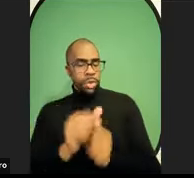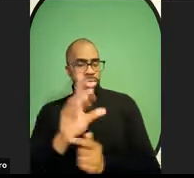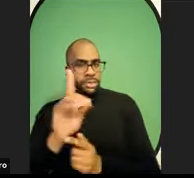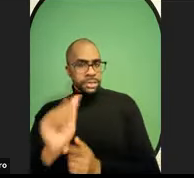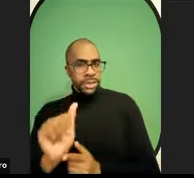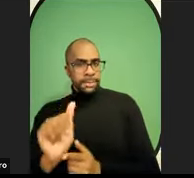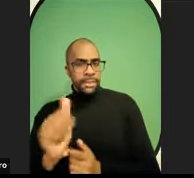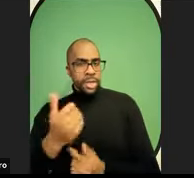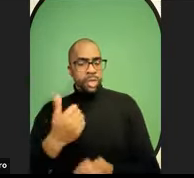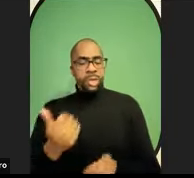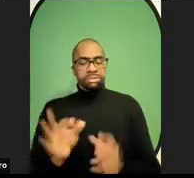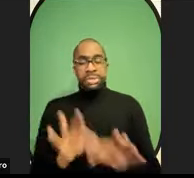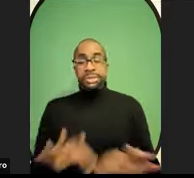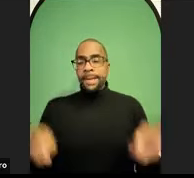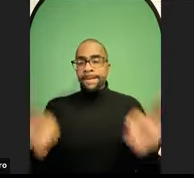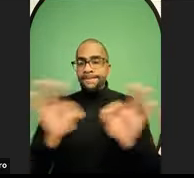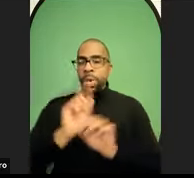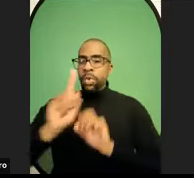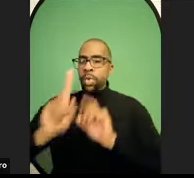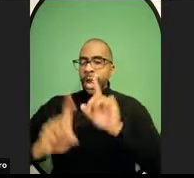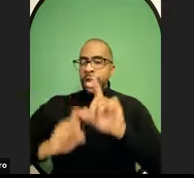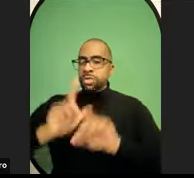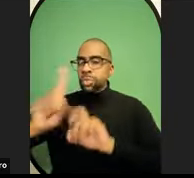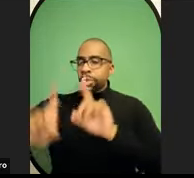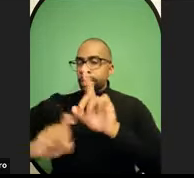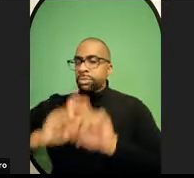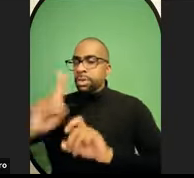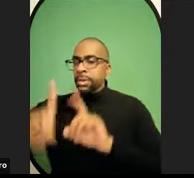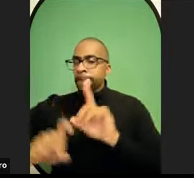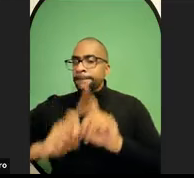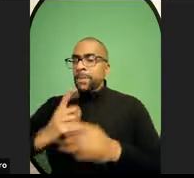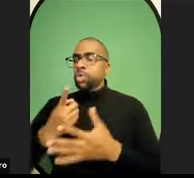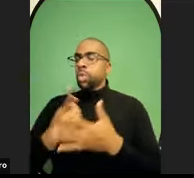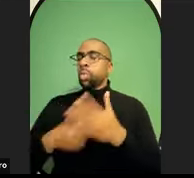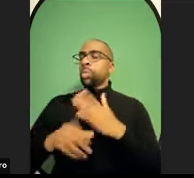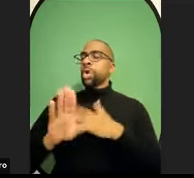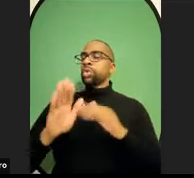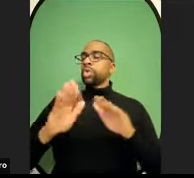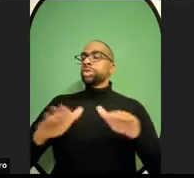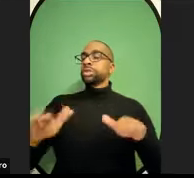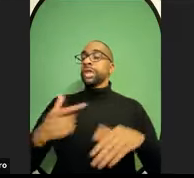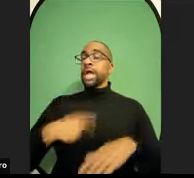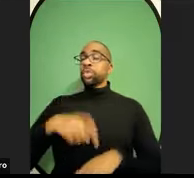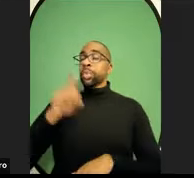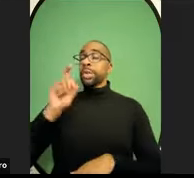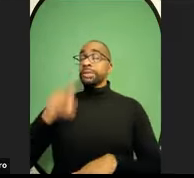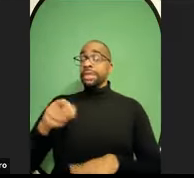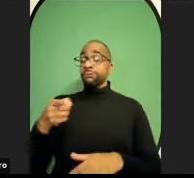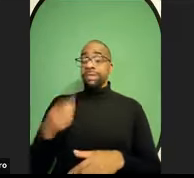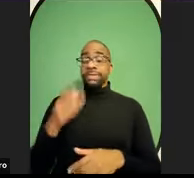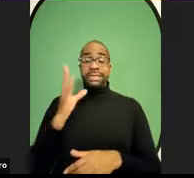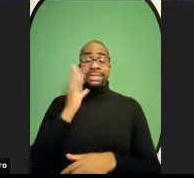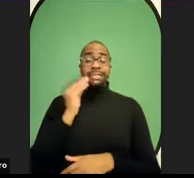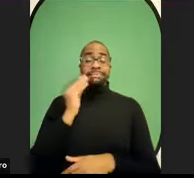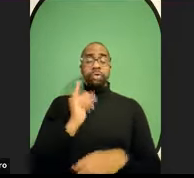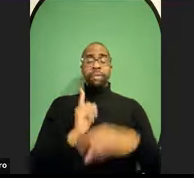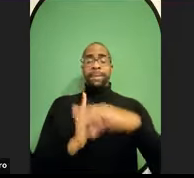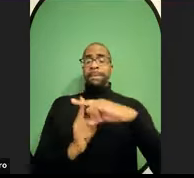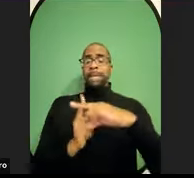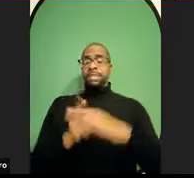have a child with a disability. those questions when you're setting those questions when you're setting up the appointment of what your child is going to